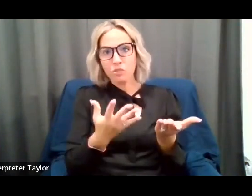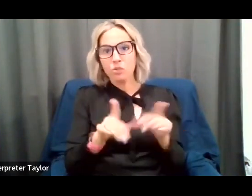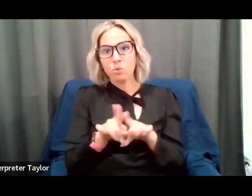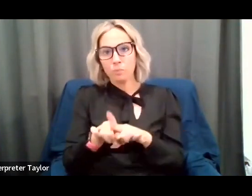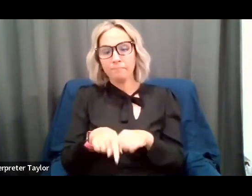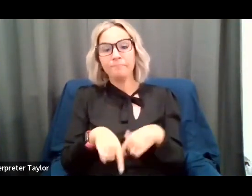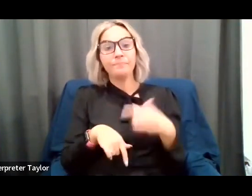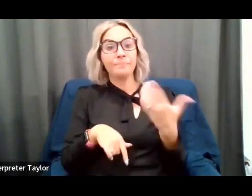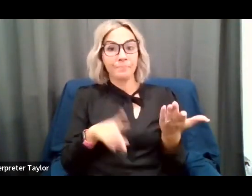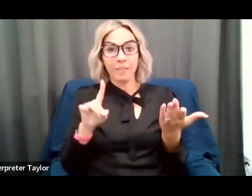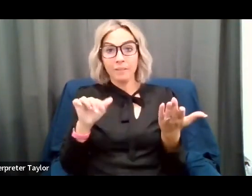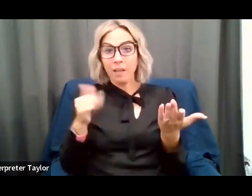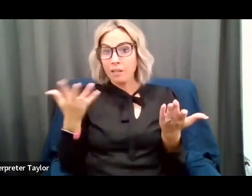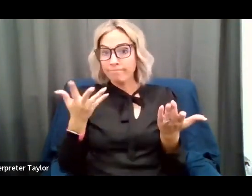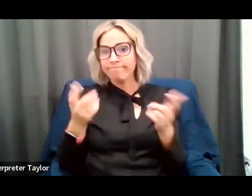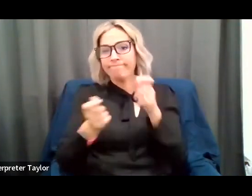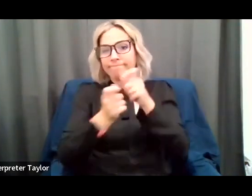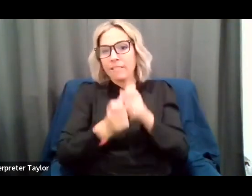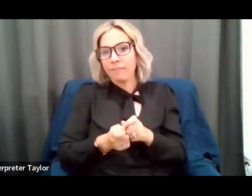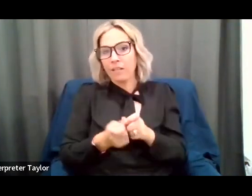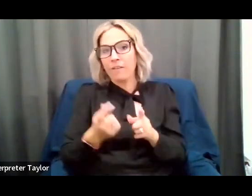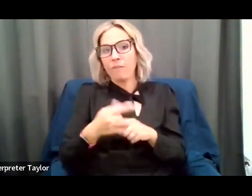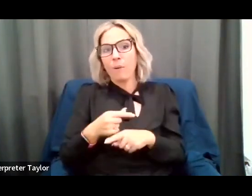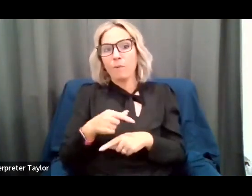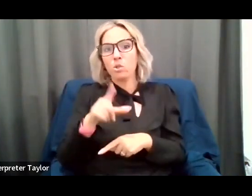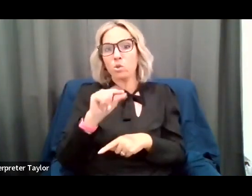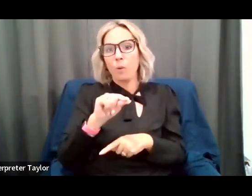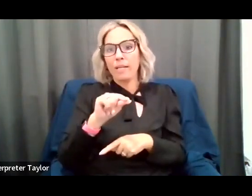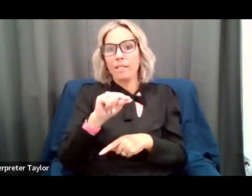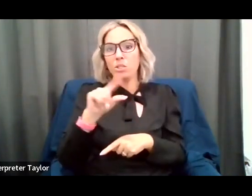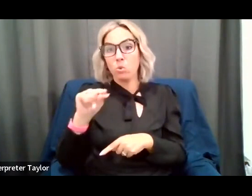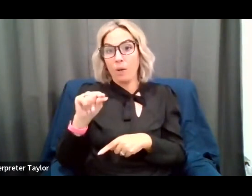This data is specifically from 2020-2021.